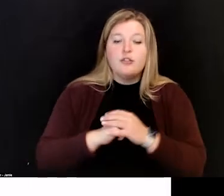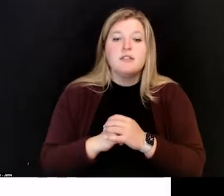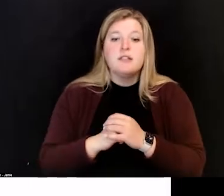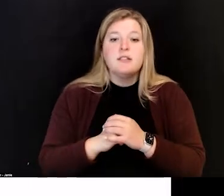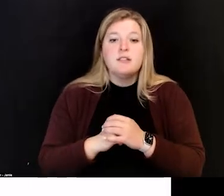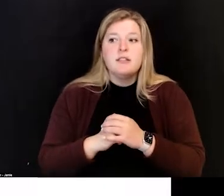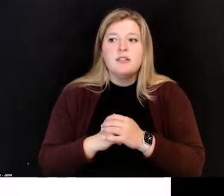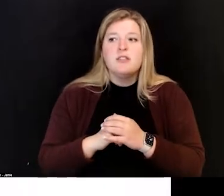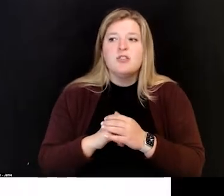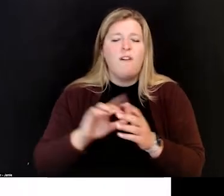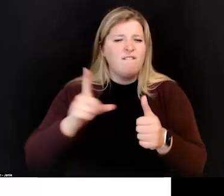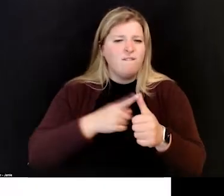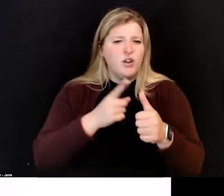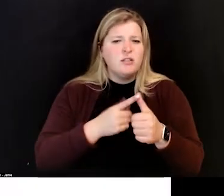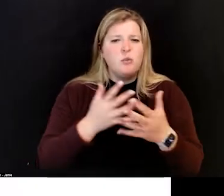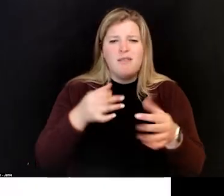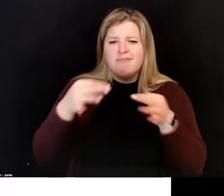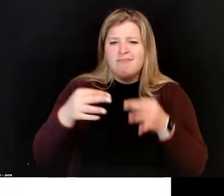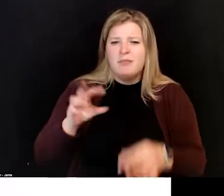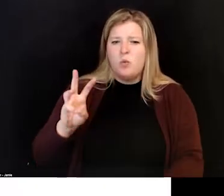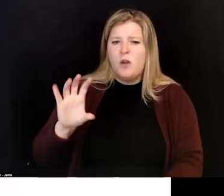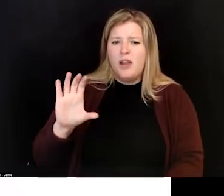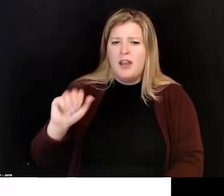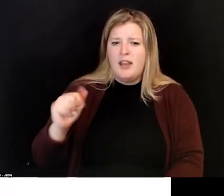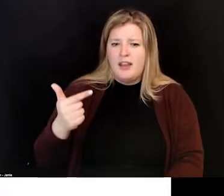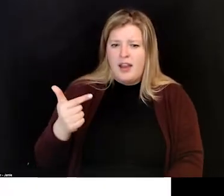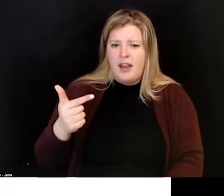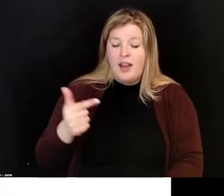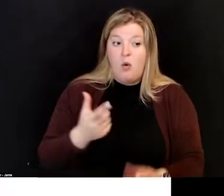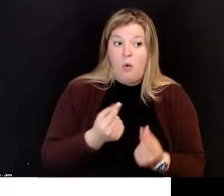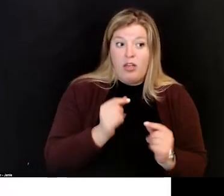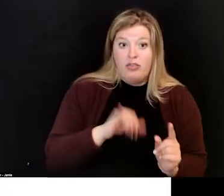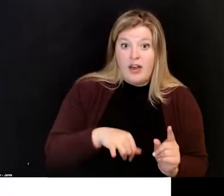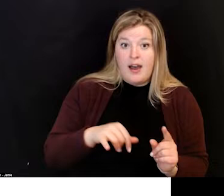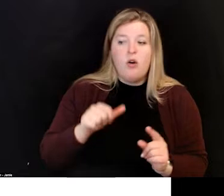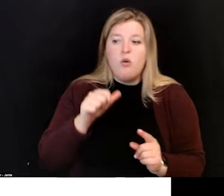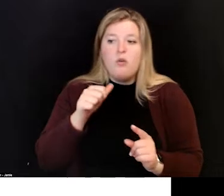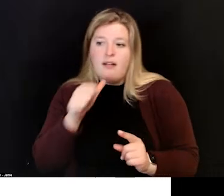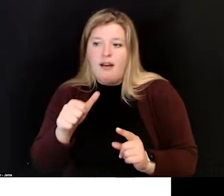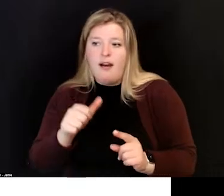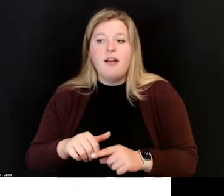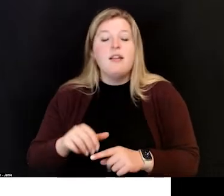what WCAG is and what it's not. So WCAG stands for the Web Content